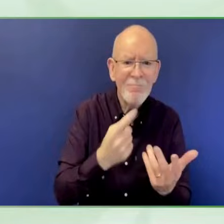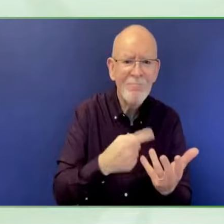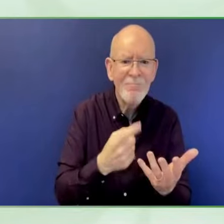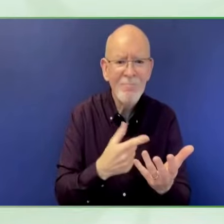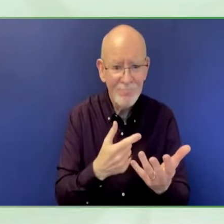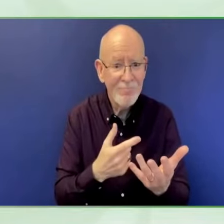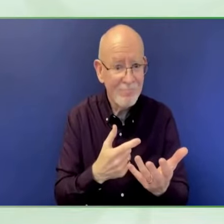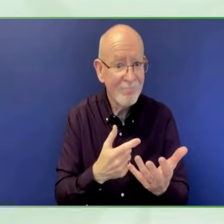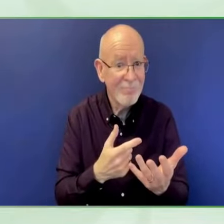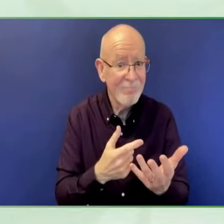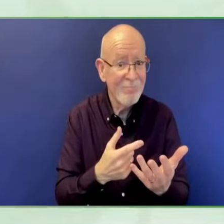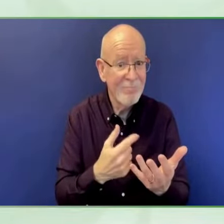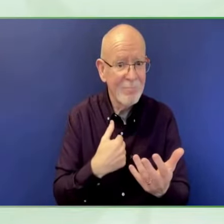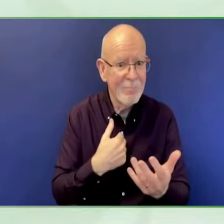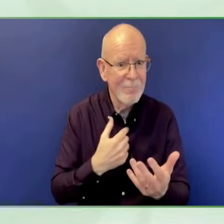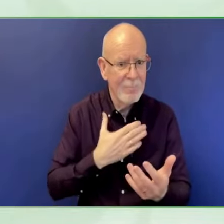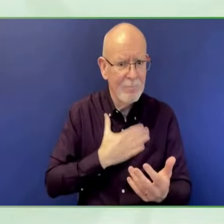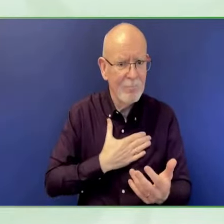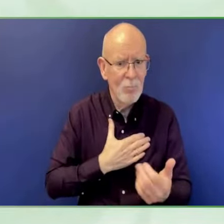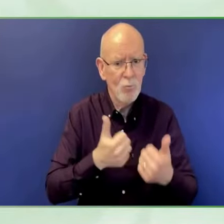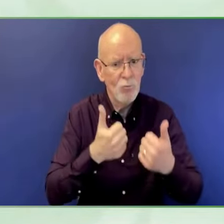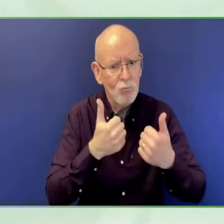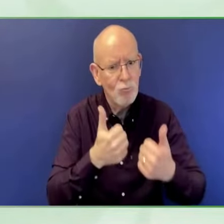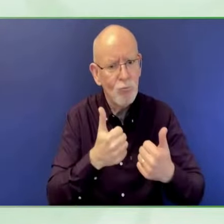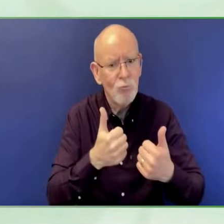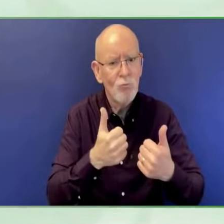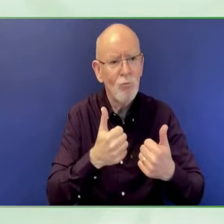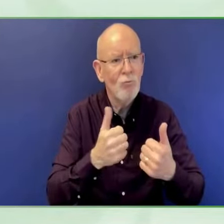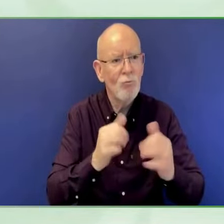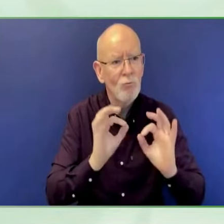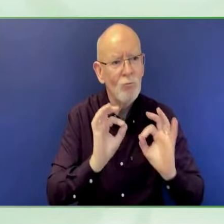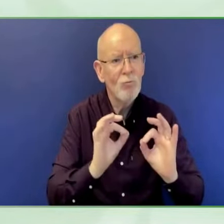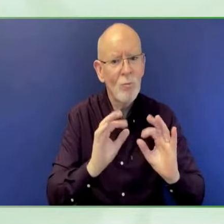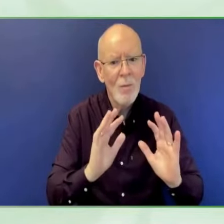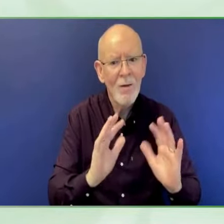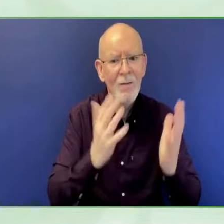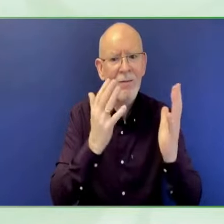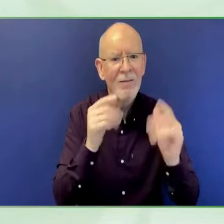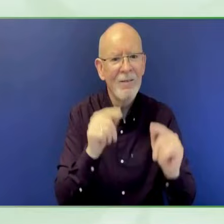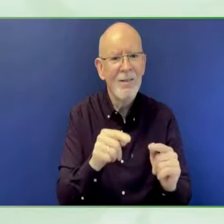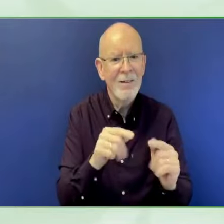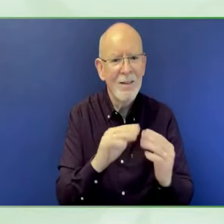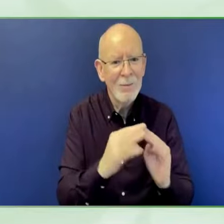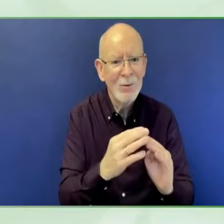comprehensive approach and you need to work on development of inclusive